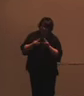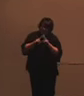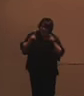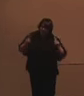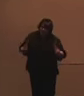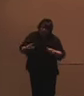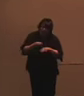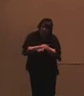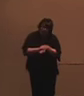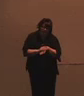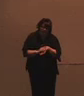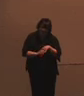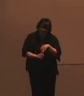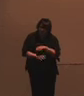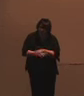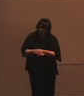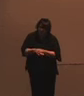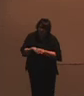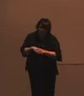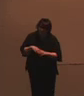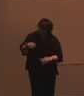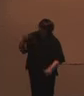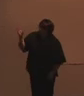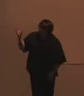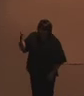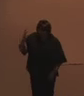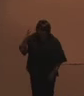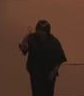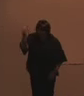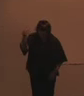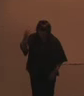because this area is outside, but well covered